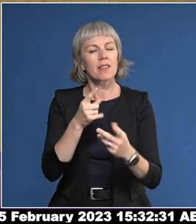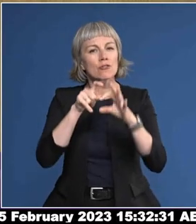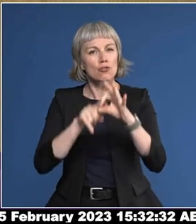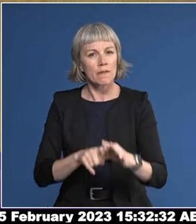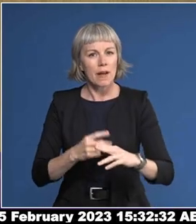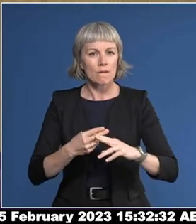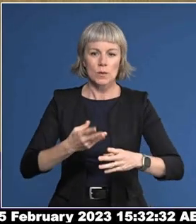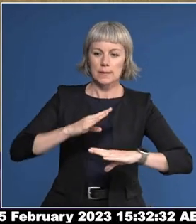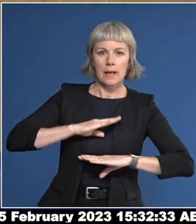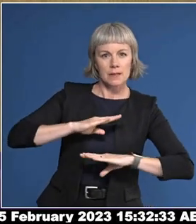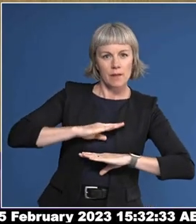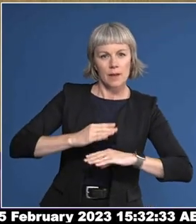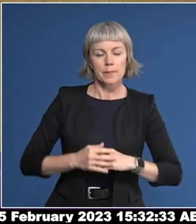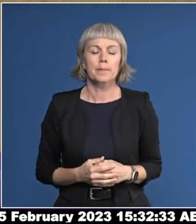Why did NDS develop this product?